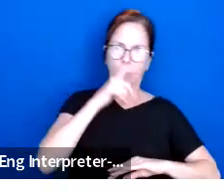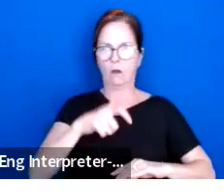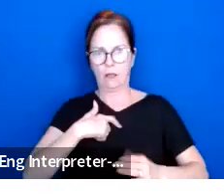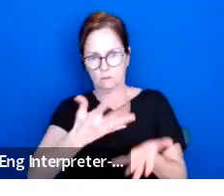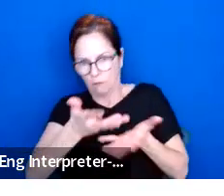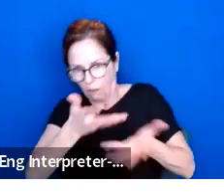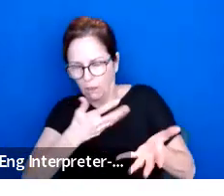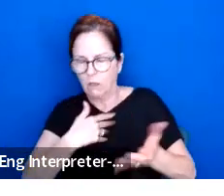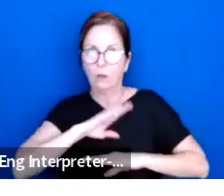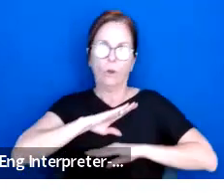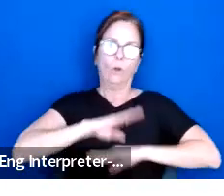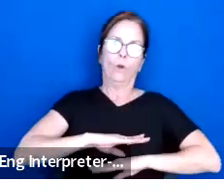It's, there's a. Oh. That is such a relief. Thank you.